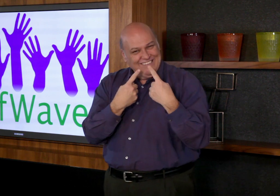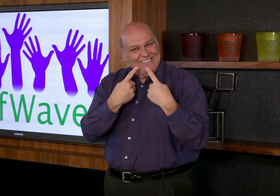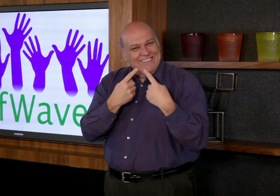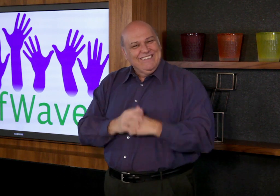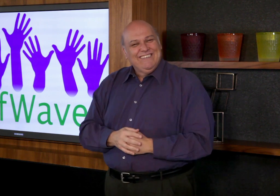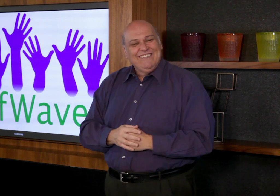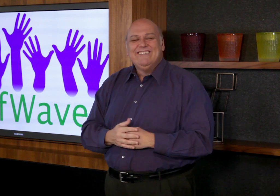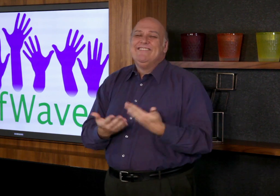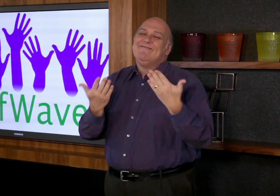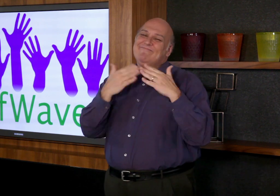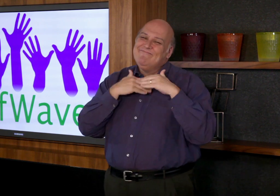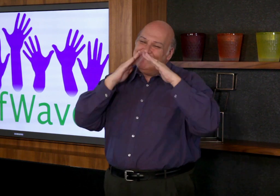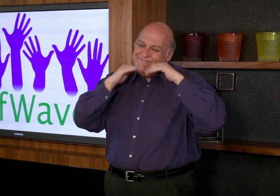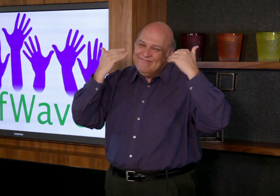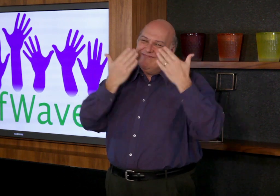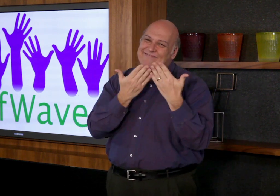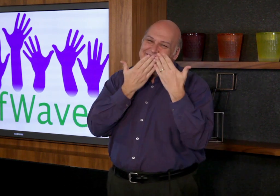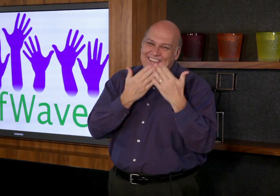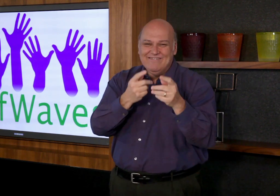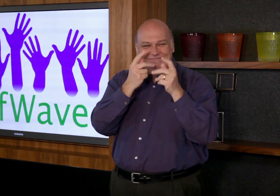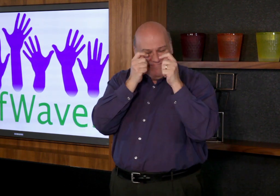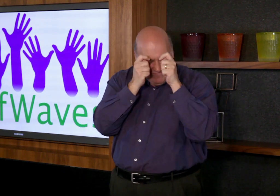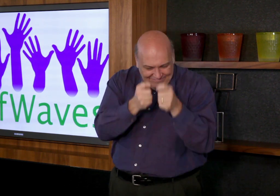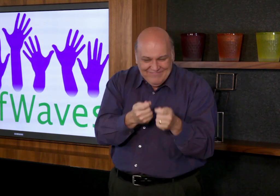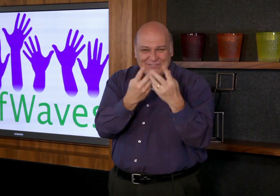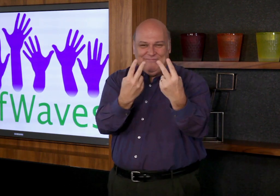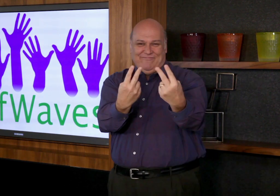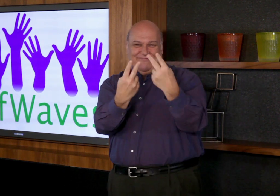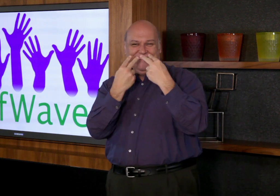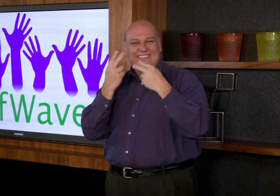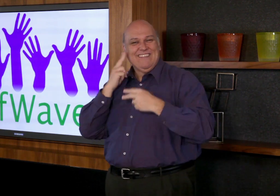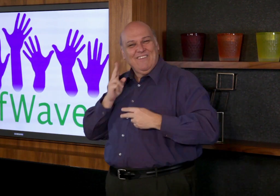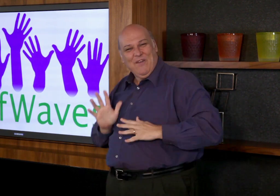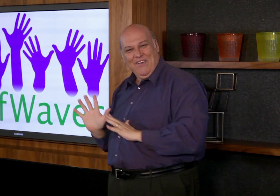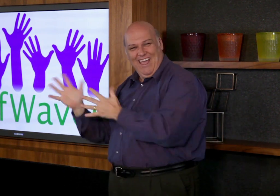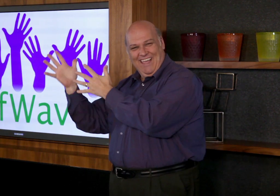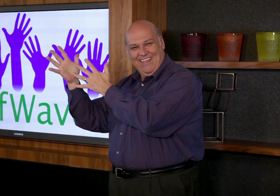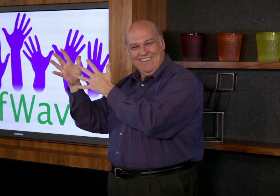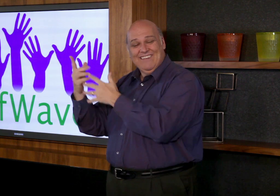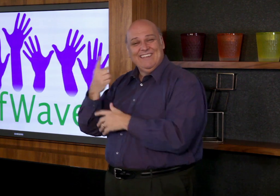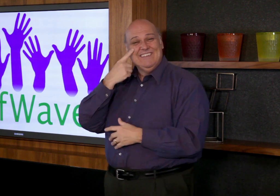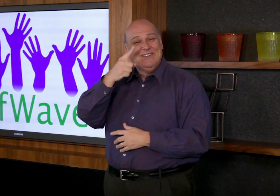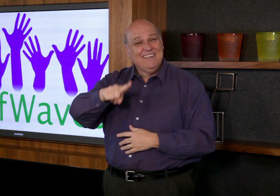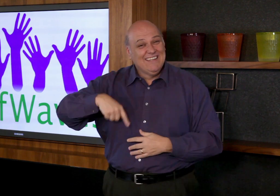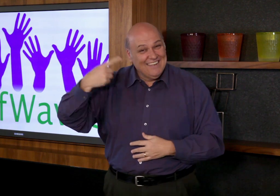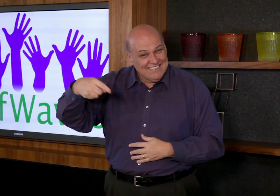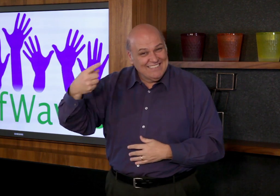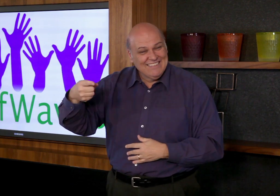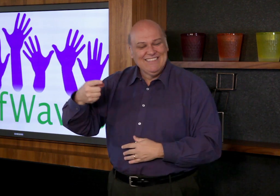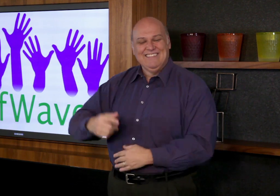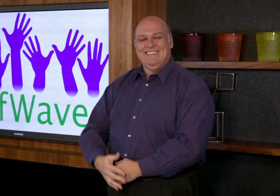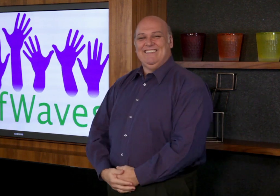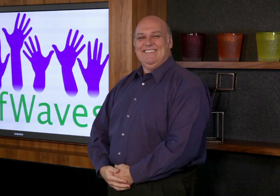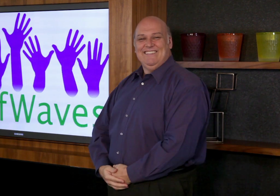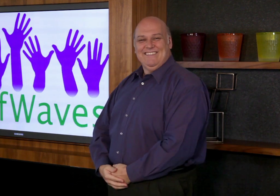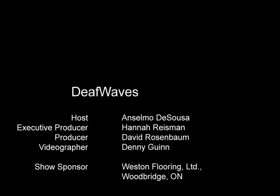and to talk with you. Thanks for watching DeafWaves, see you next time!